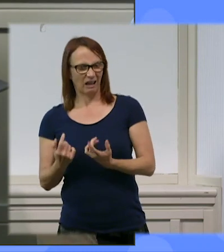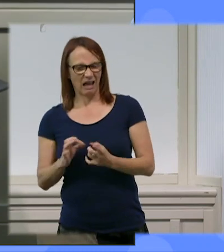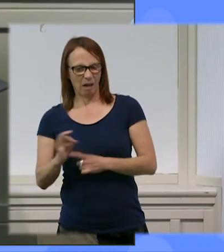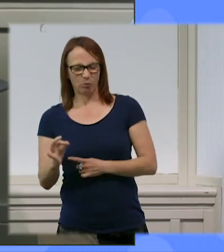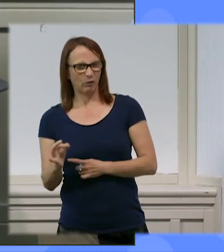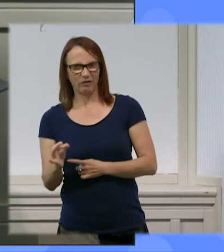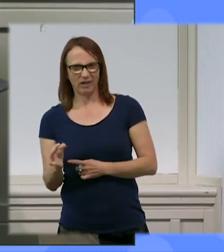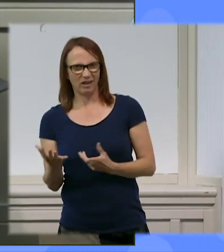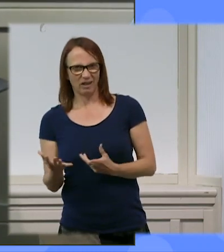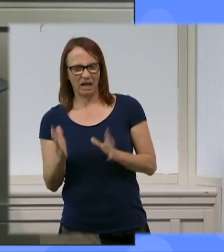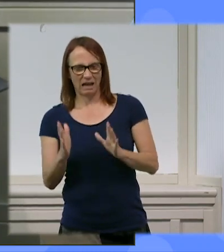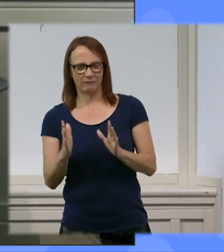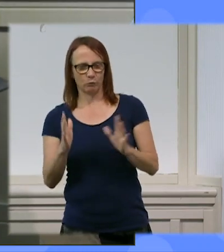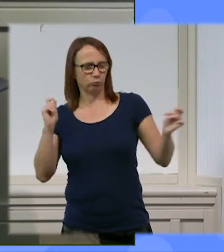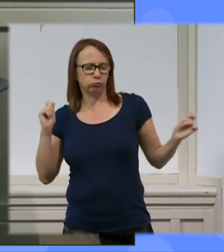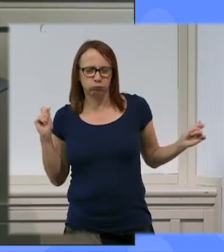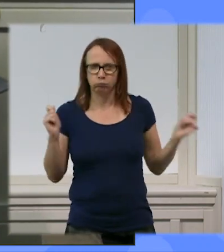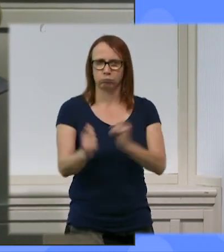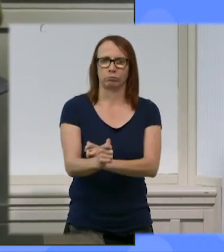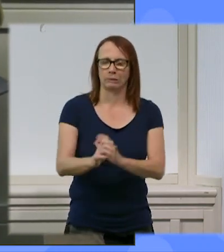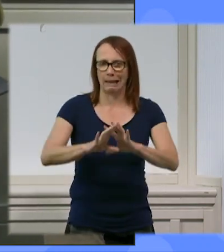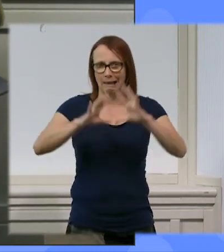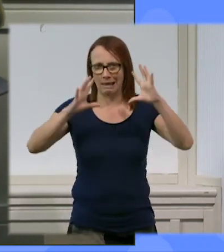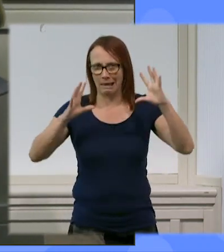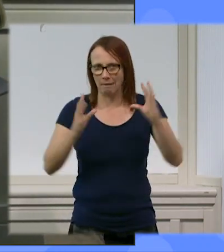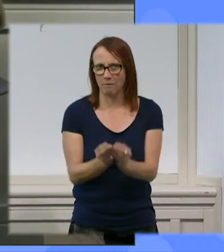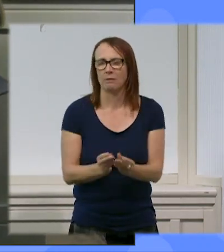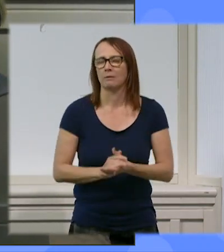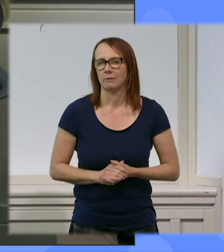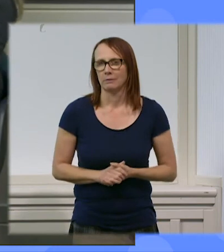zinger and actually repackage how we go about society and work sound any